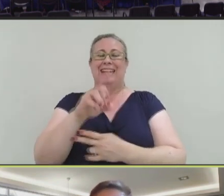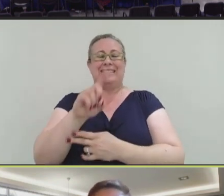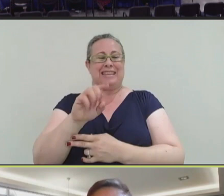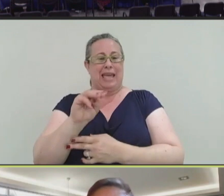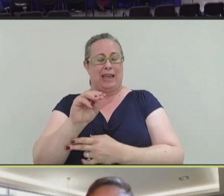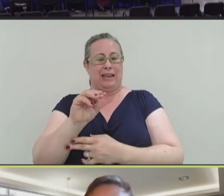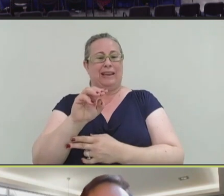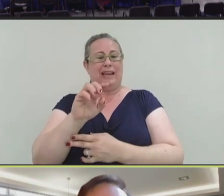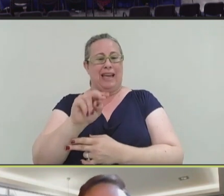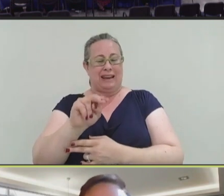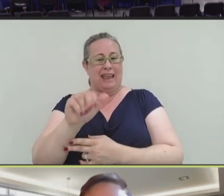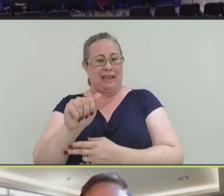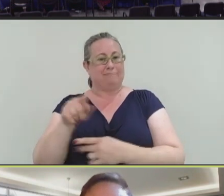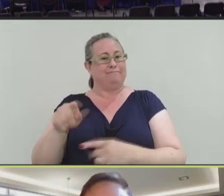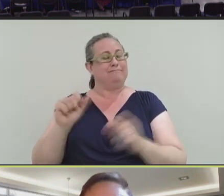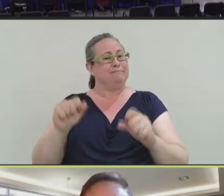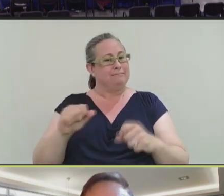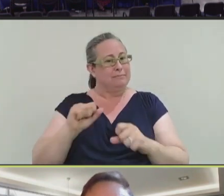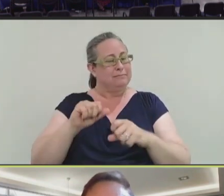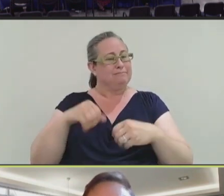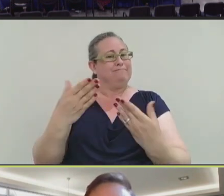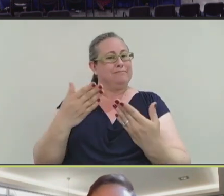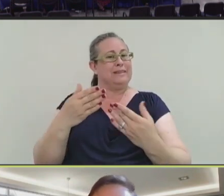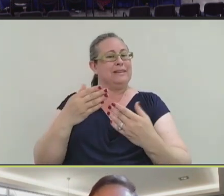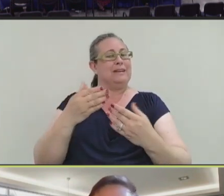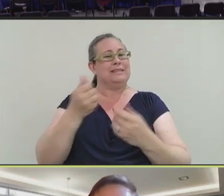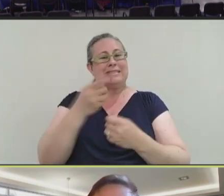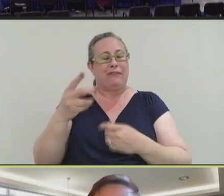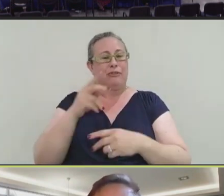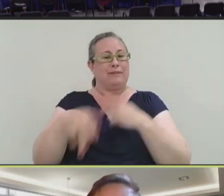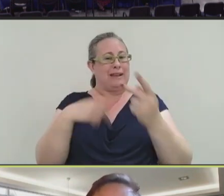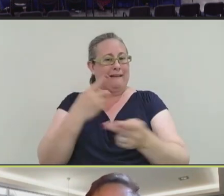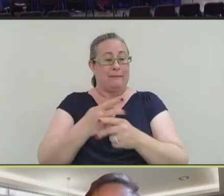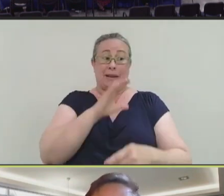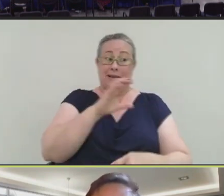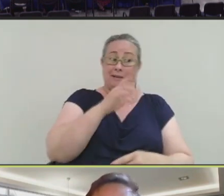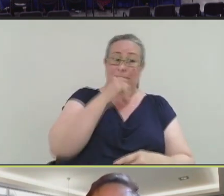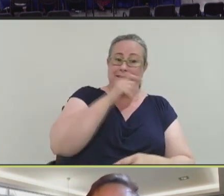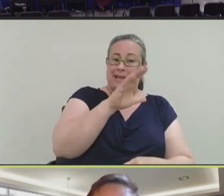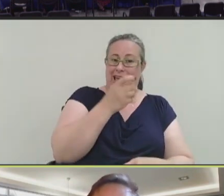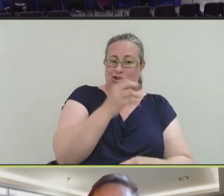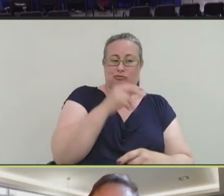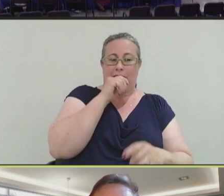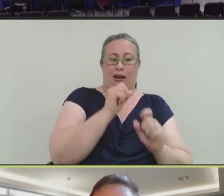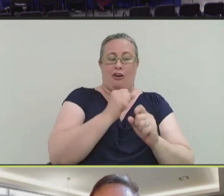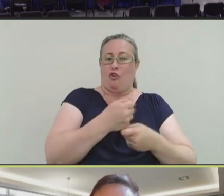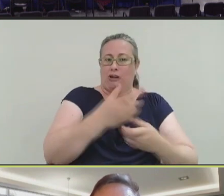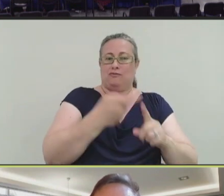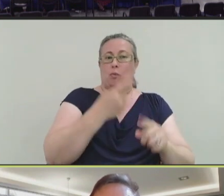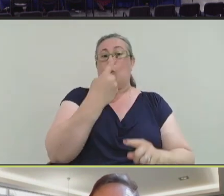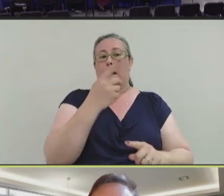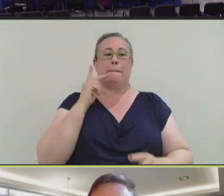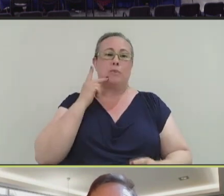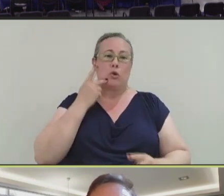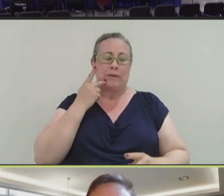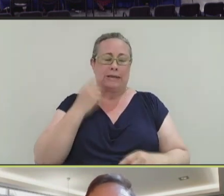vaccines, you know, because cancer isn't caused by one protein. And finally, cancer vaccines are